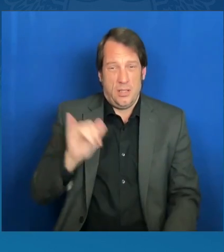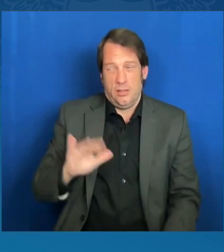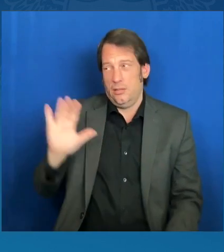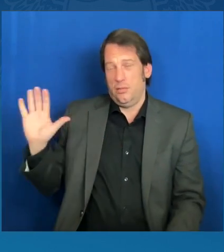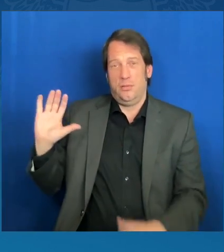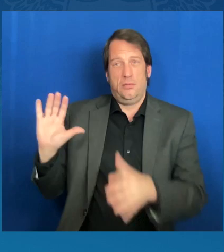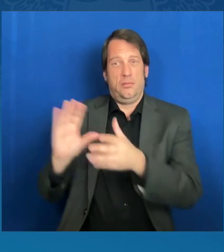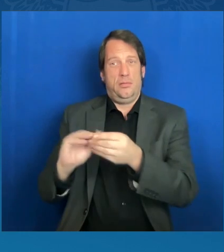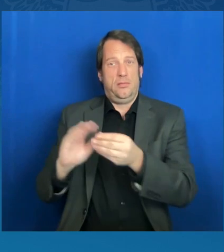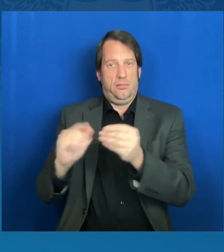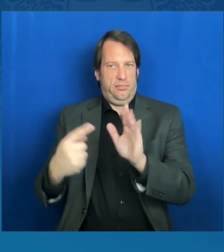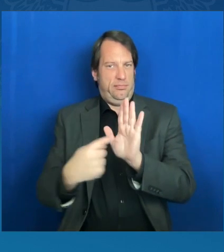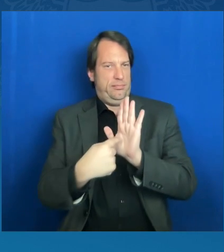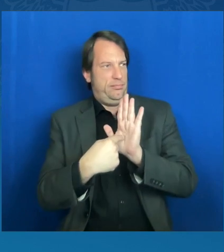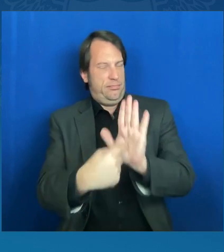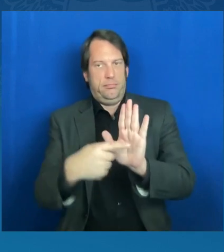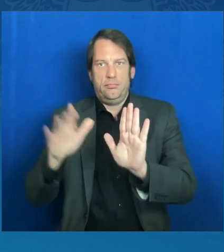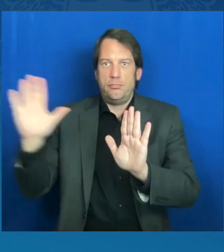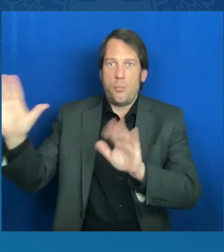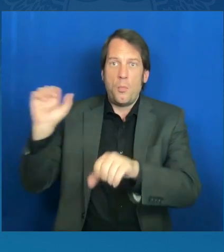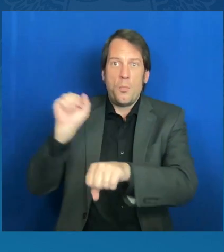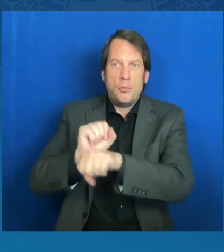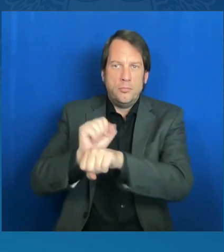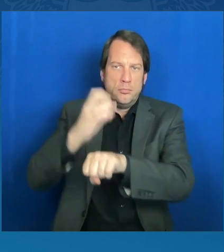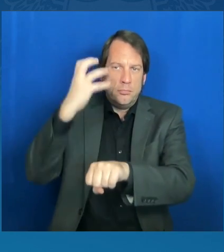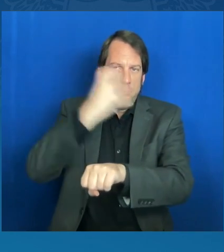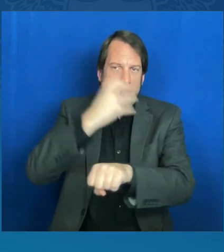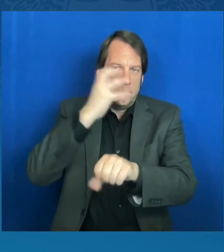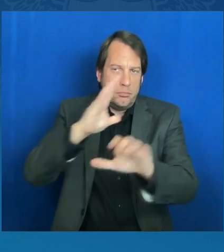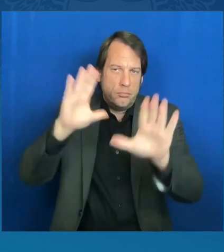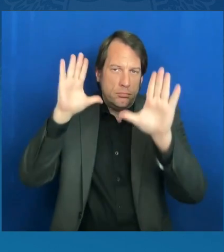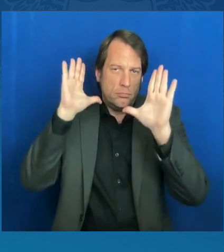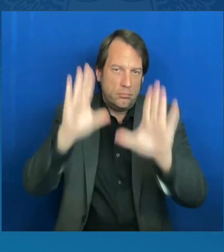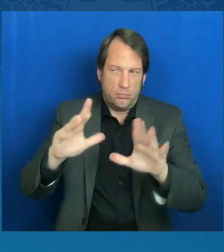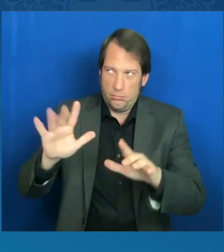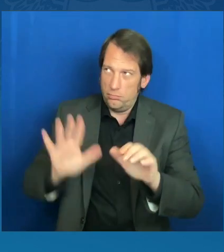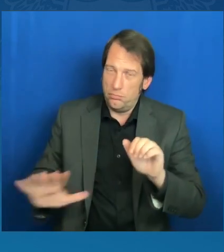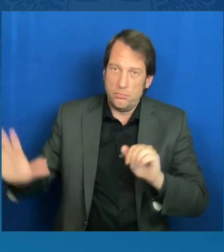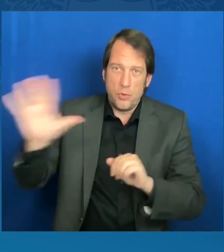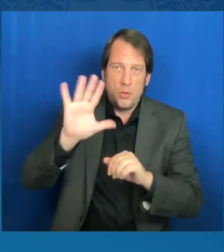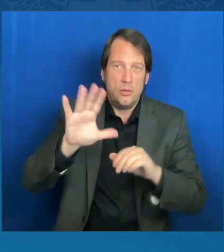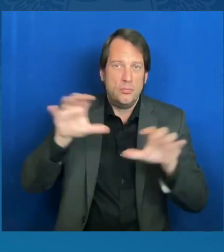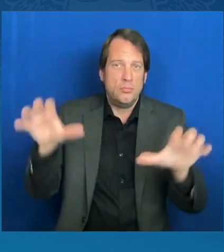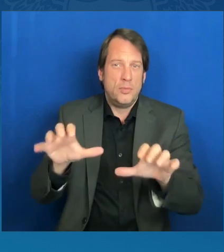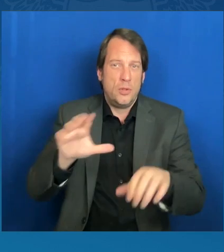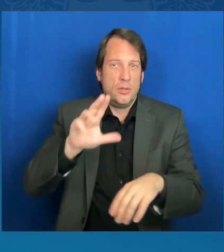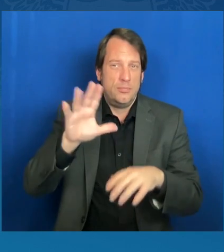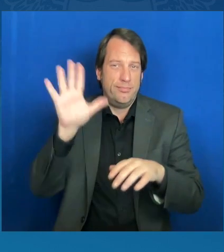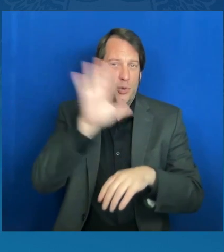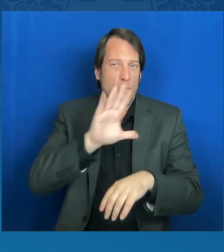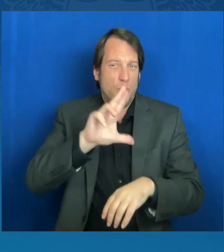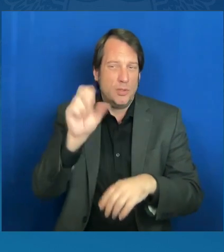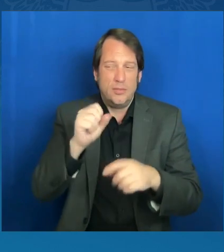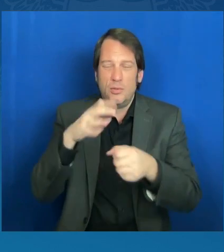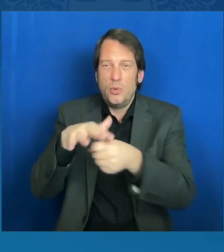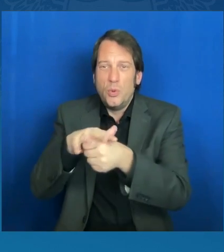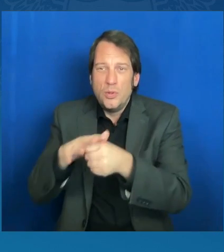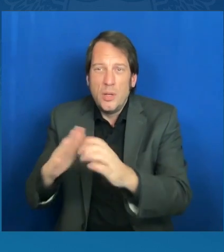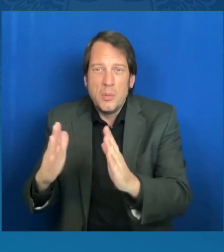and your local communities, to try and realize the promise of community violence intervention. Are we -- are we allowed to clap in the Indian Creek?